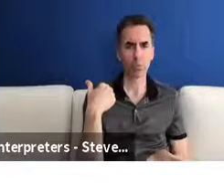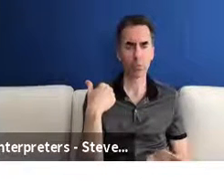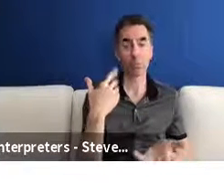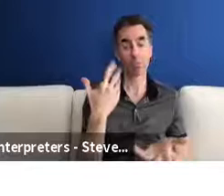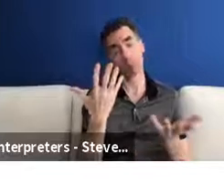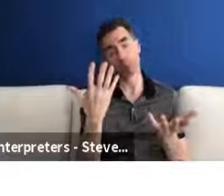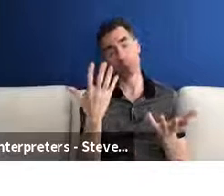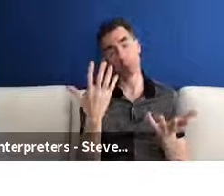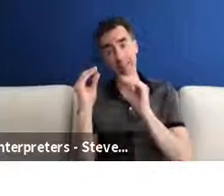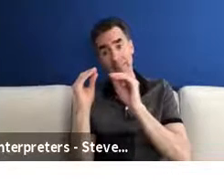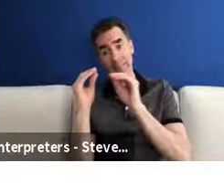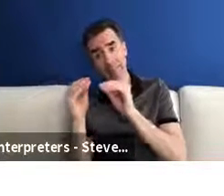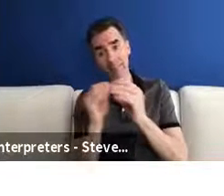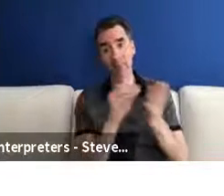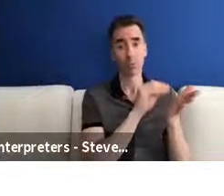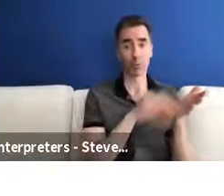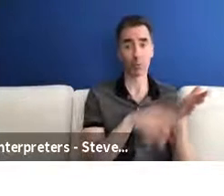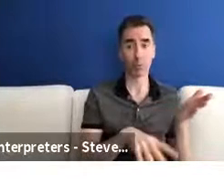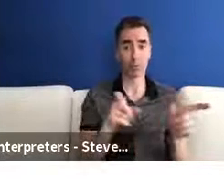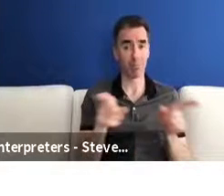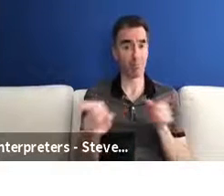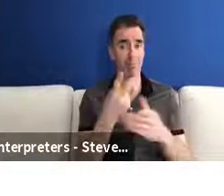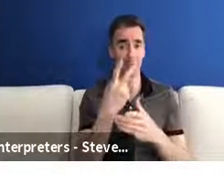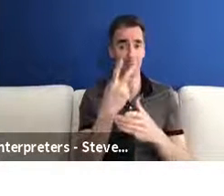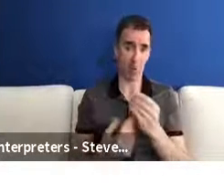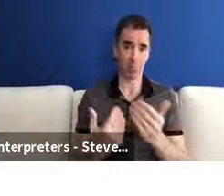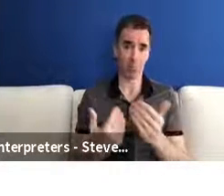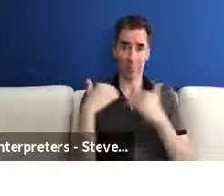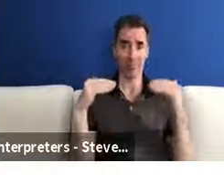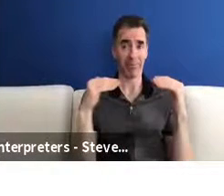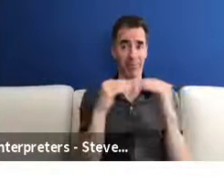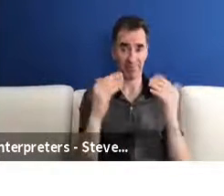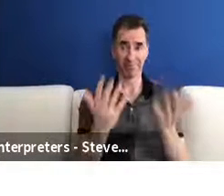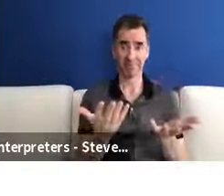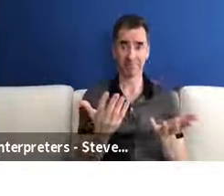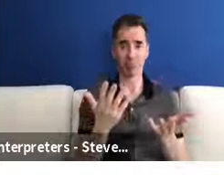it? Isn't it really the teacher and the student, it's a, it's a shared activity.